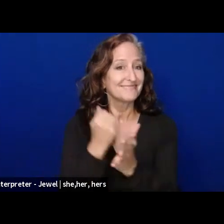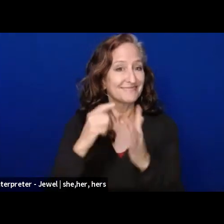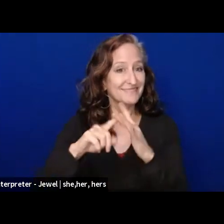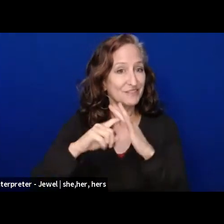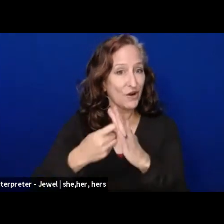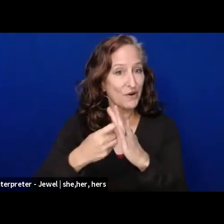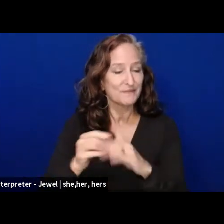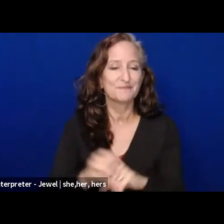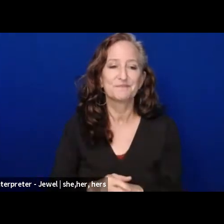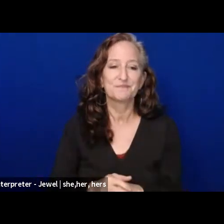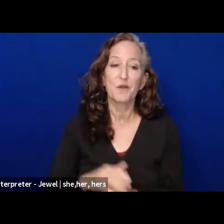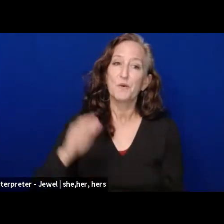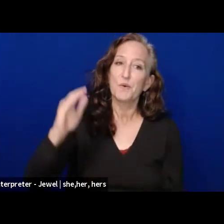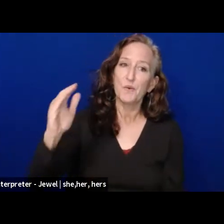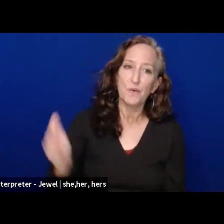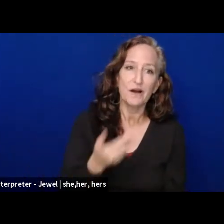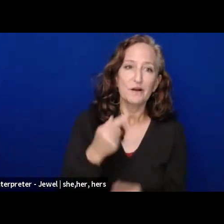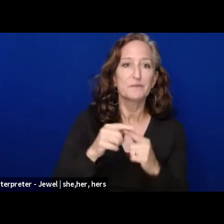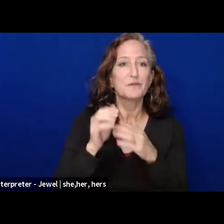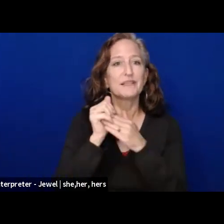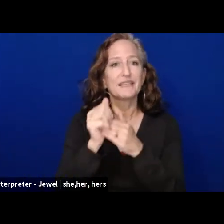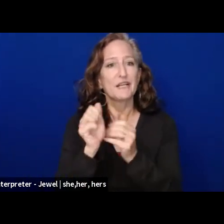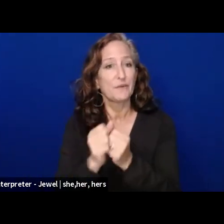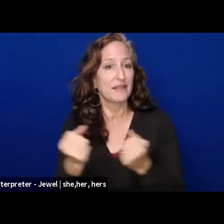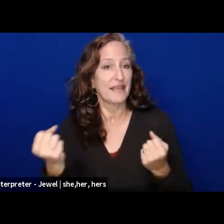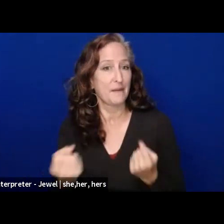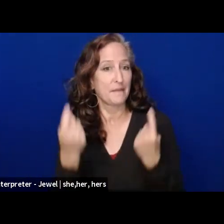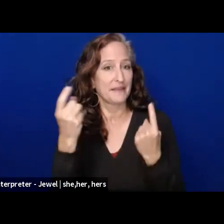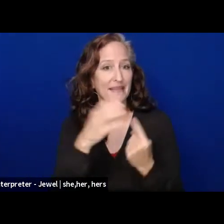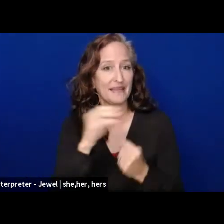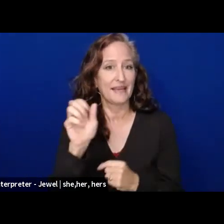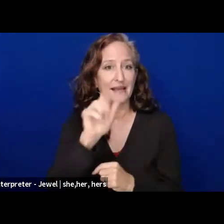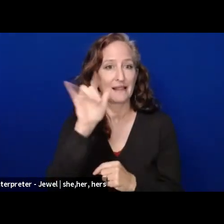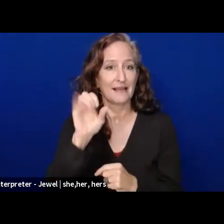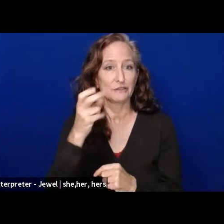Welcome to Leading With Empathy & Allyship. Here we have deep, real conversations about how we